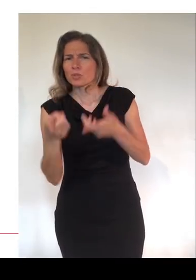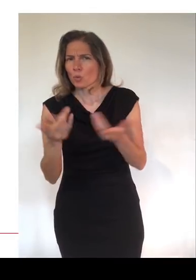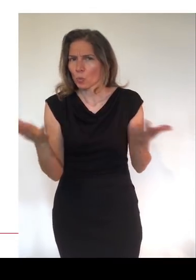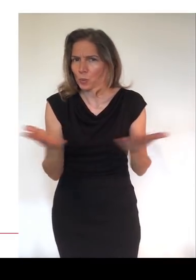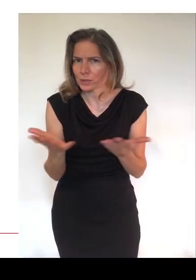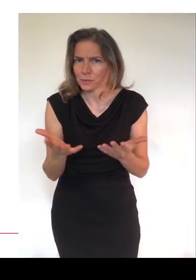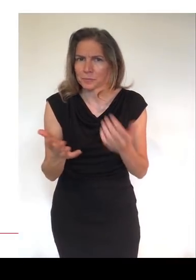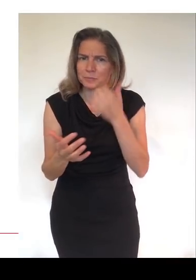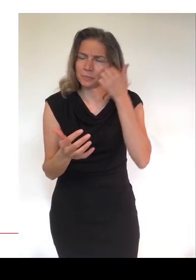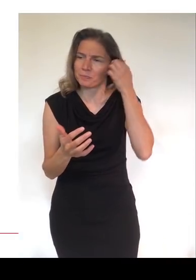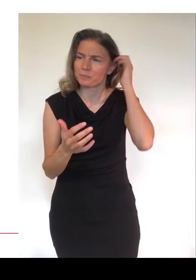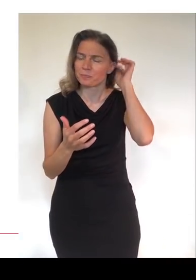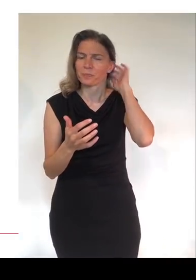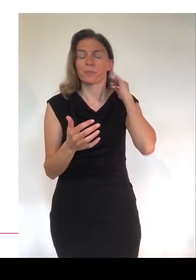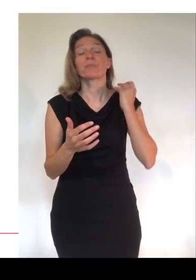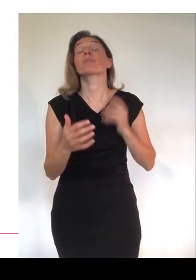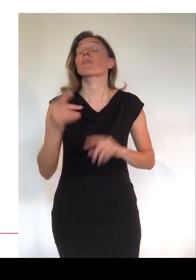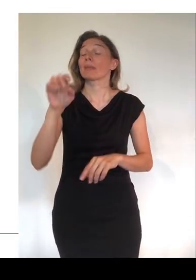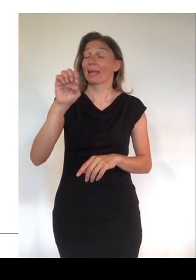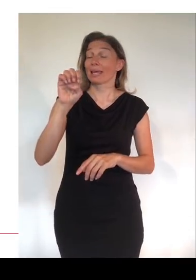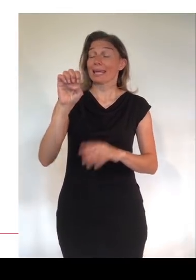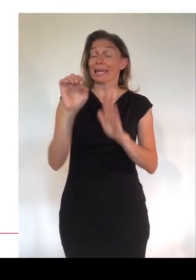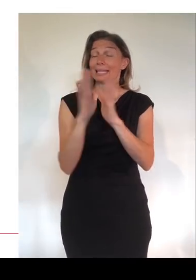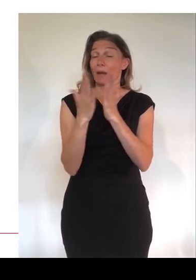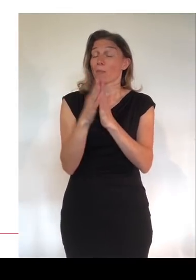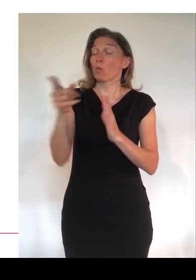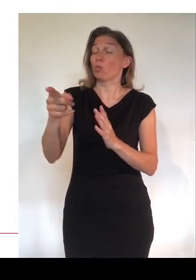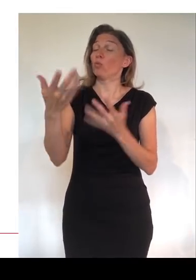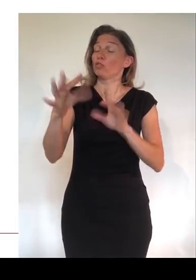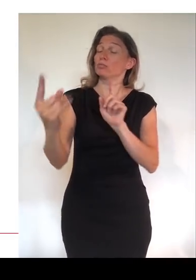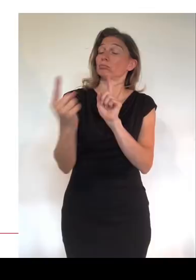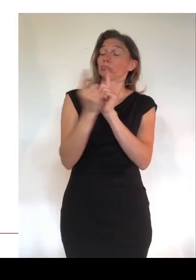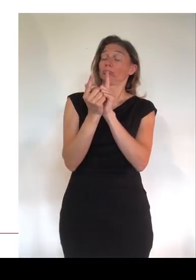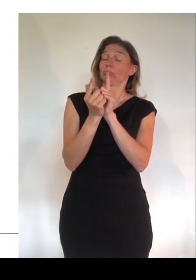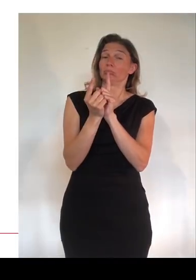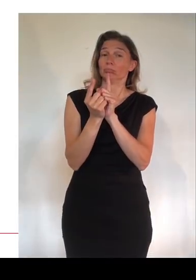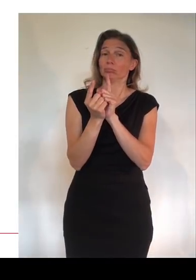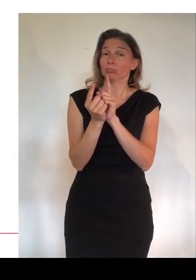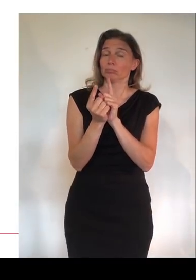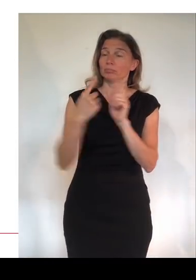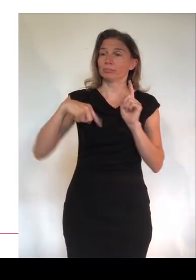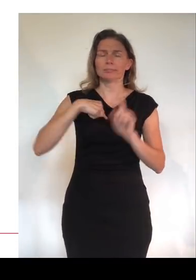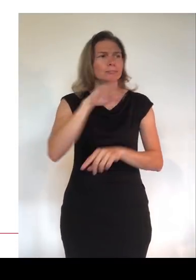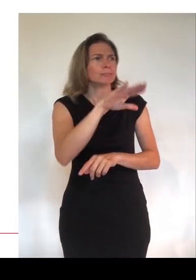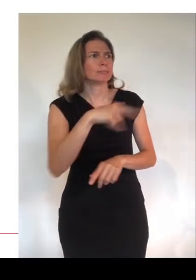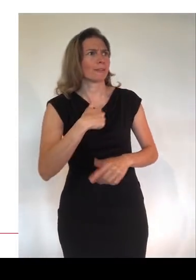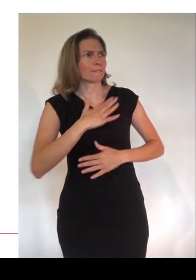because they wanted to monitor their project impact and this is where we